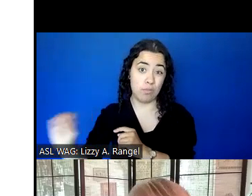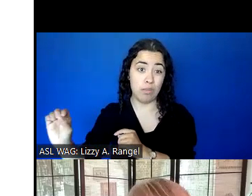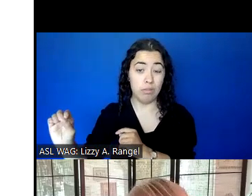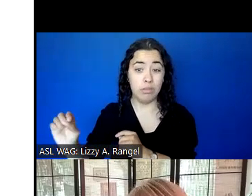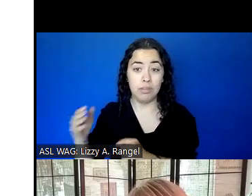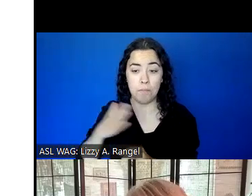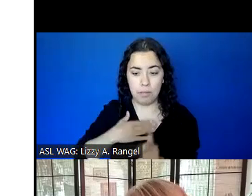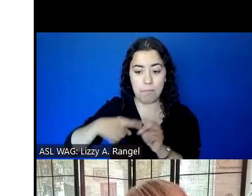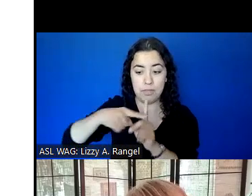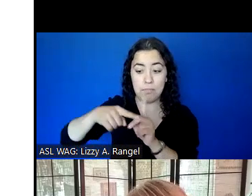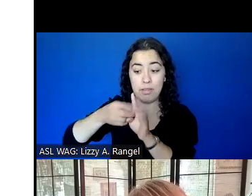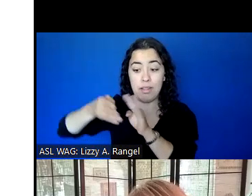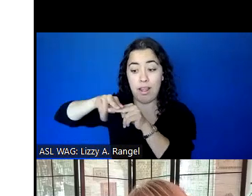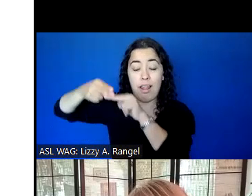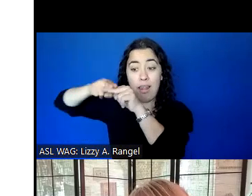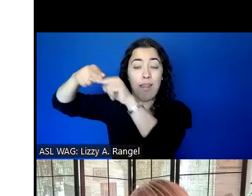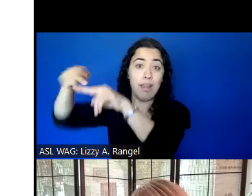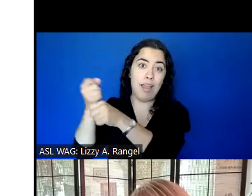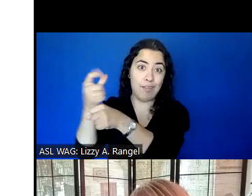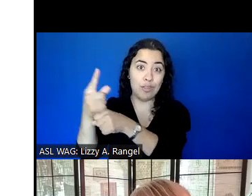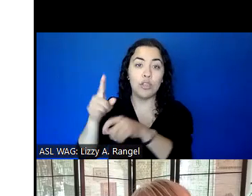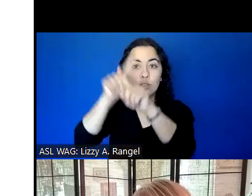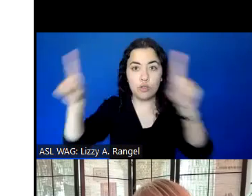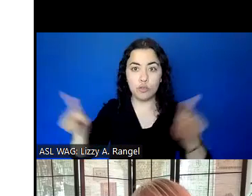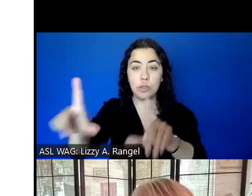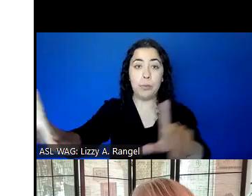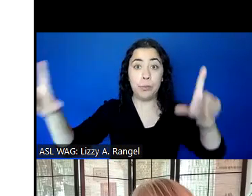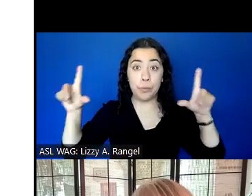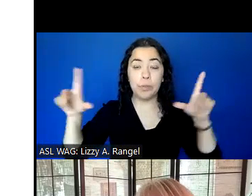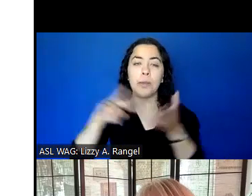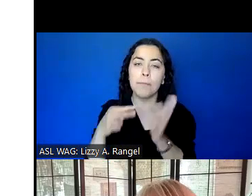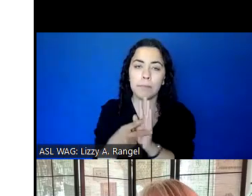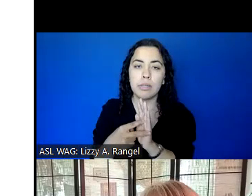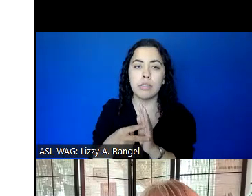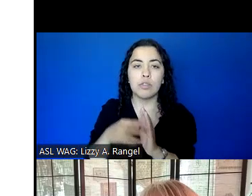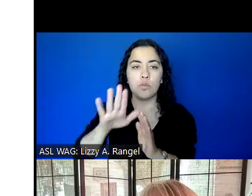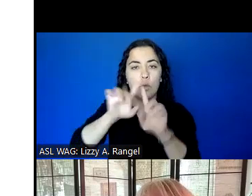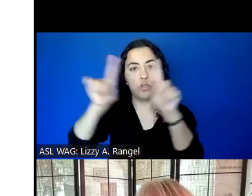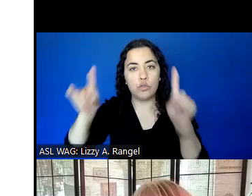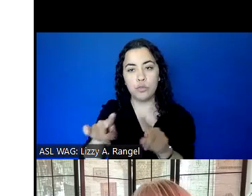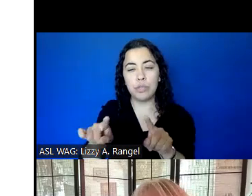of the Web page. Essentially, they convert text to speech. We should keep in mind that